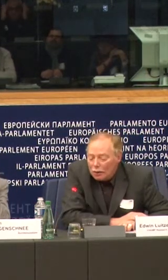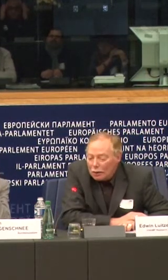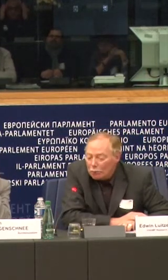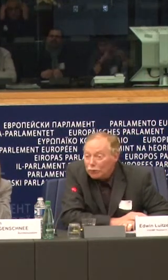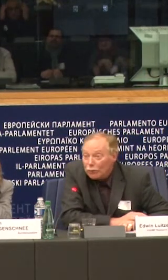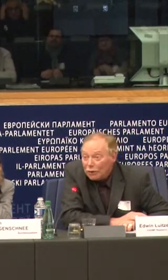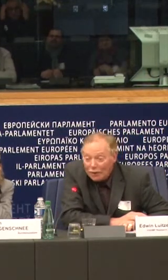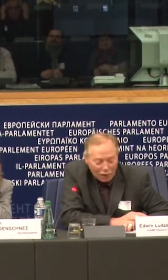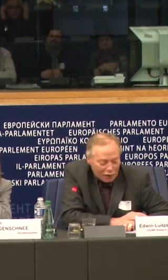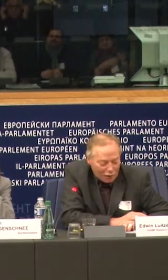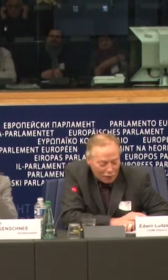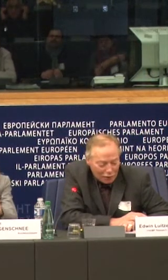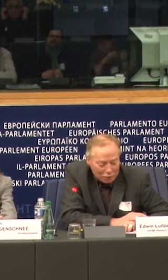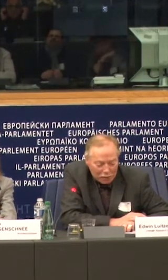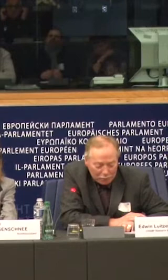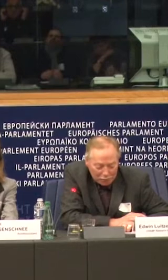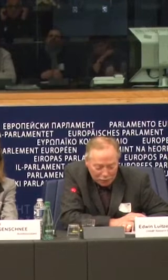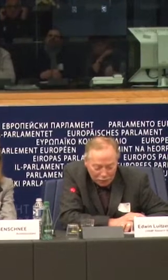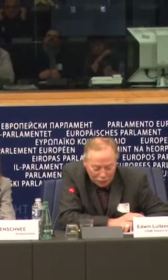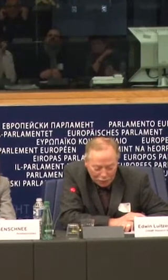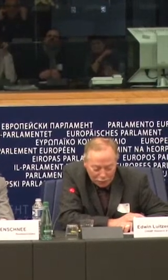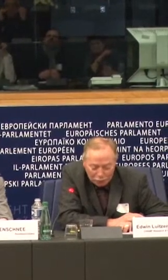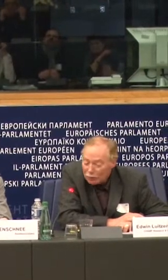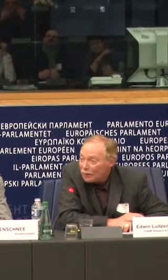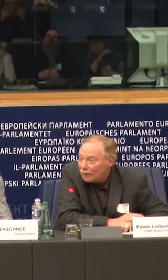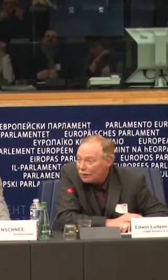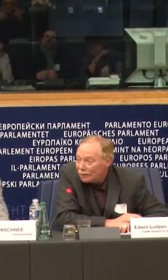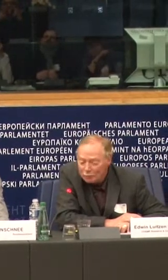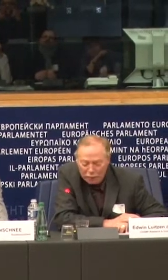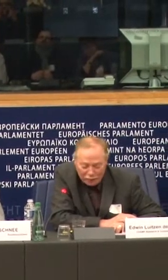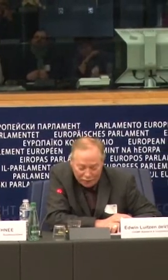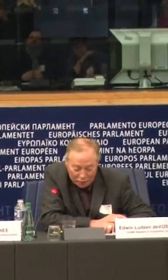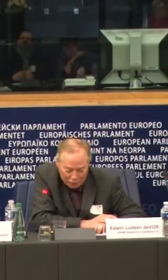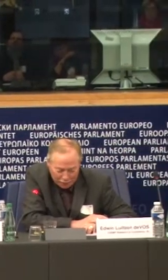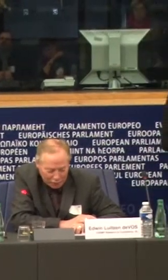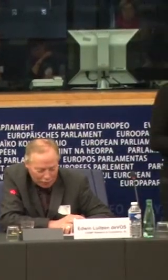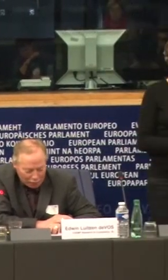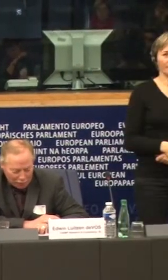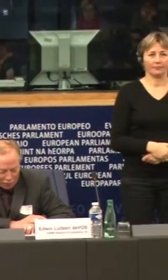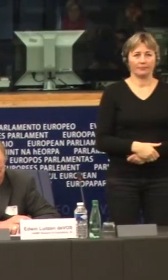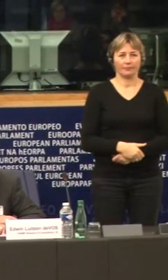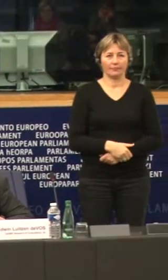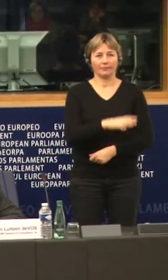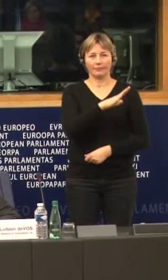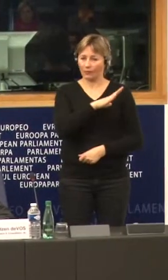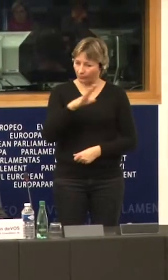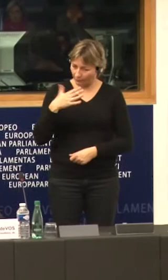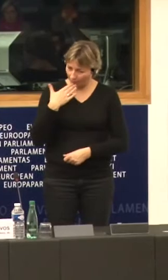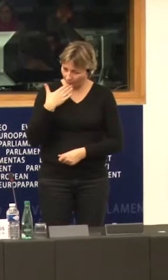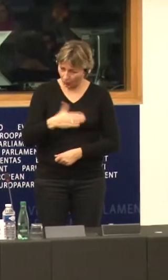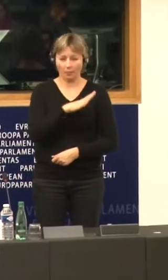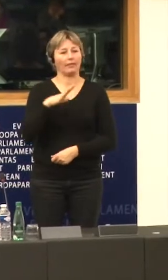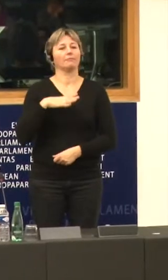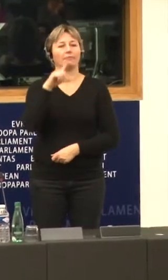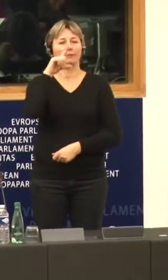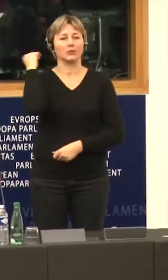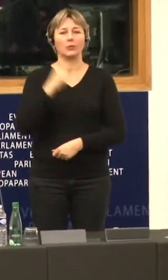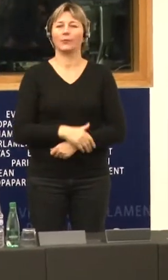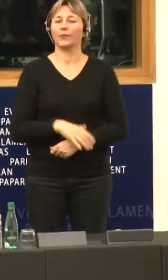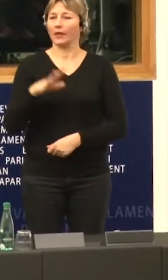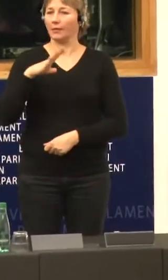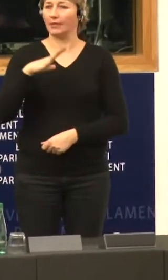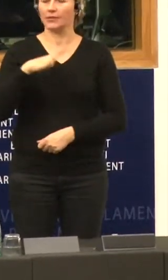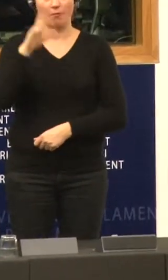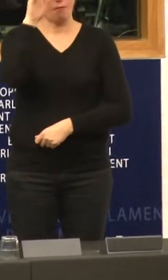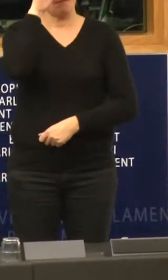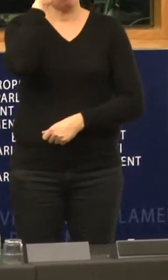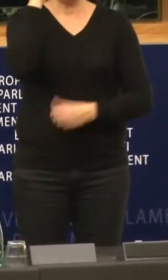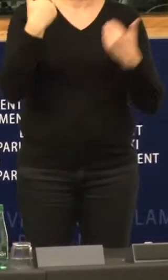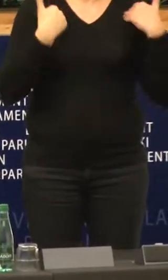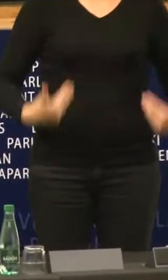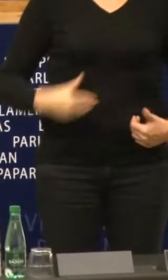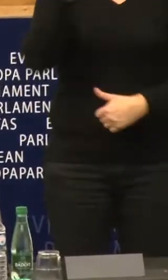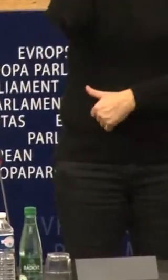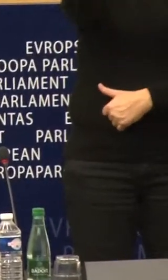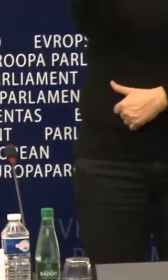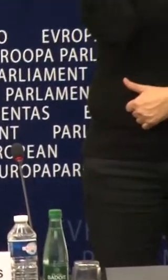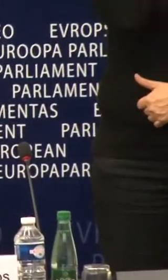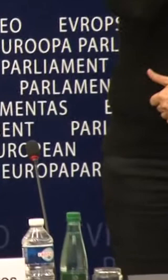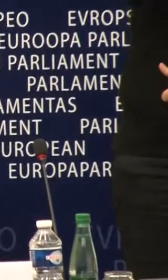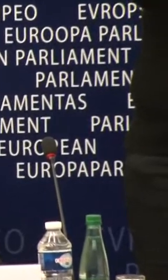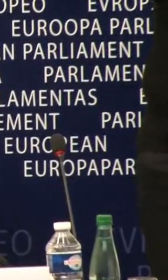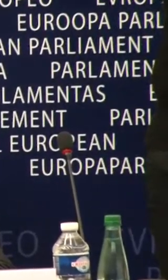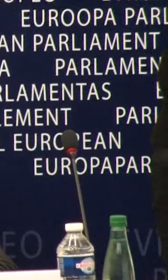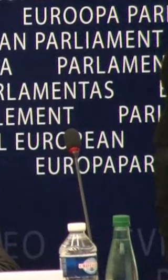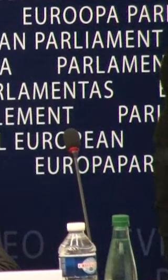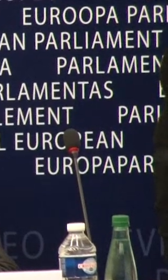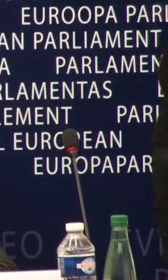Bonjour. Ladies and gentlemen. It is an honor for me to be invited to present on this special meeting today.